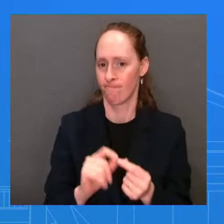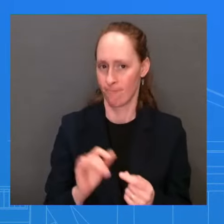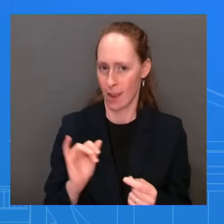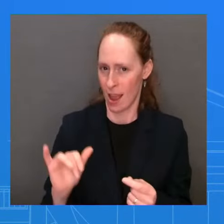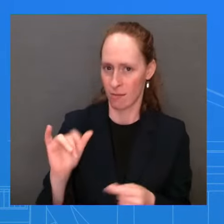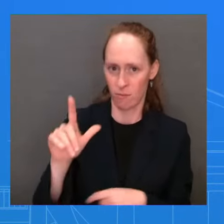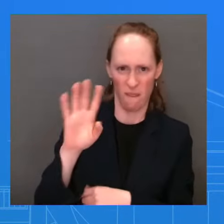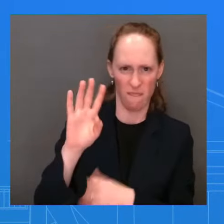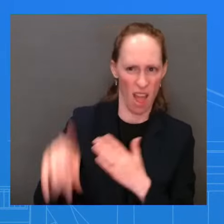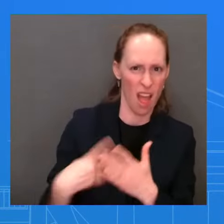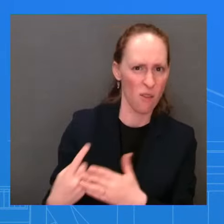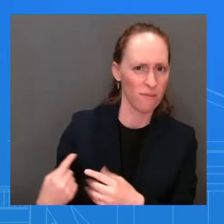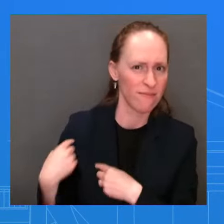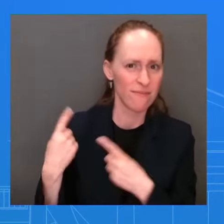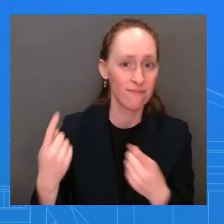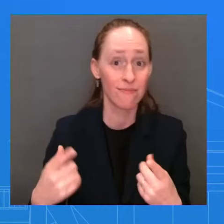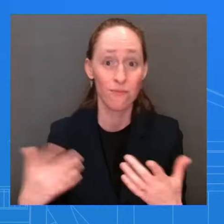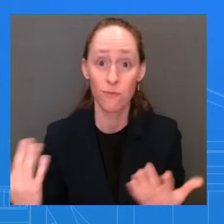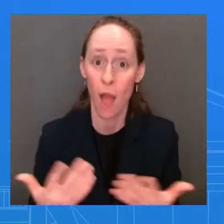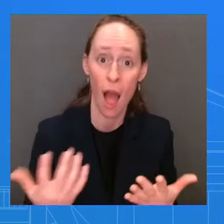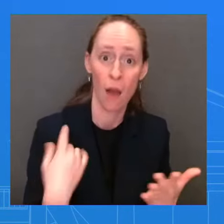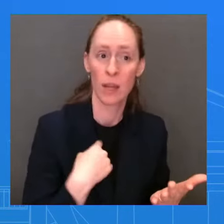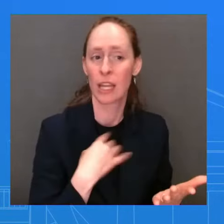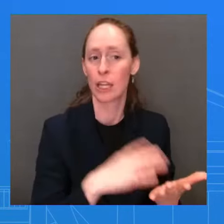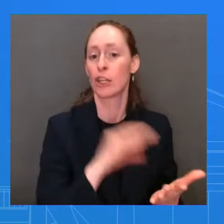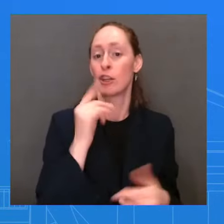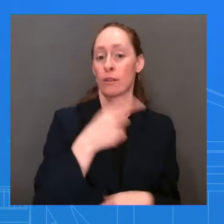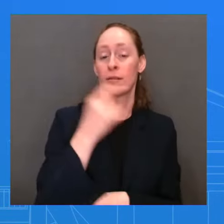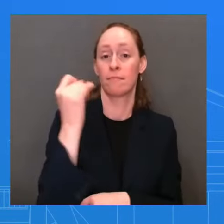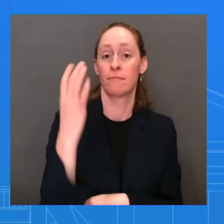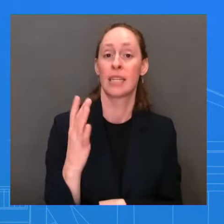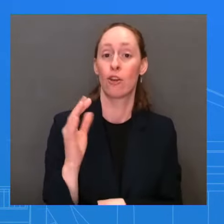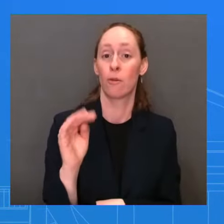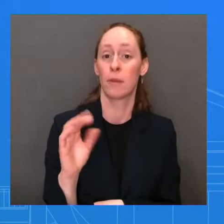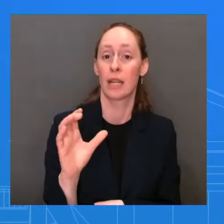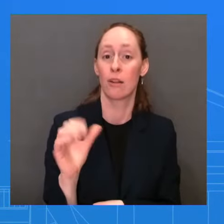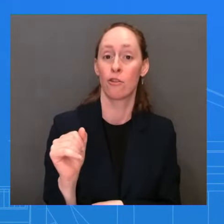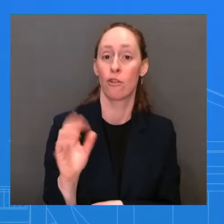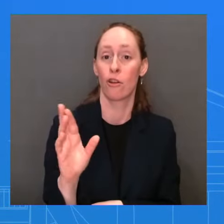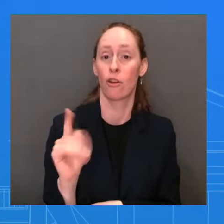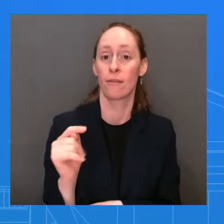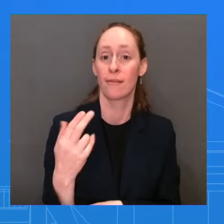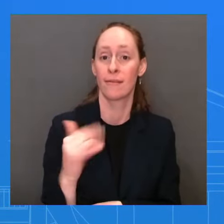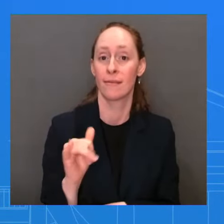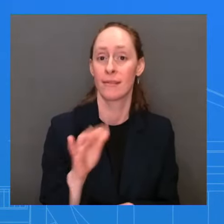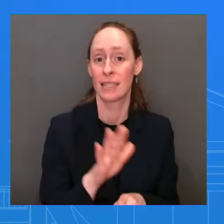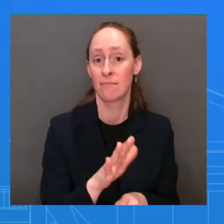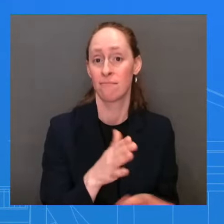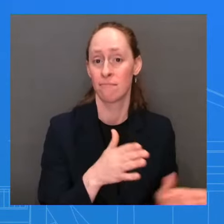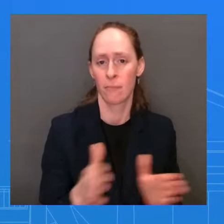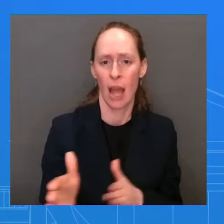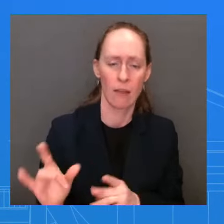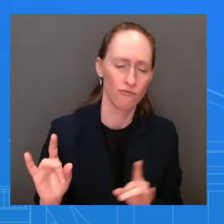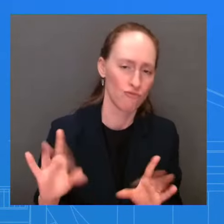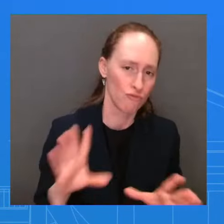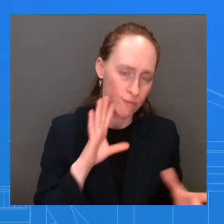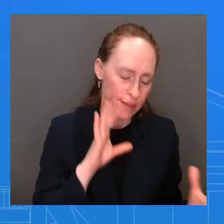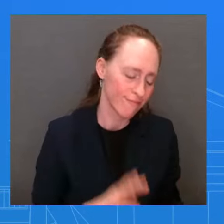would cut the American economy off at the knees. In a new analysis, Moody's Analytics finds that the Speaker's legislation